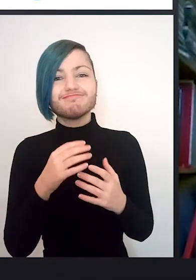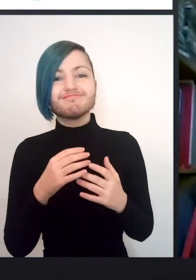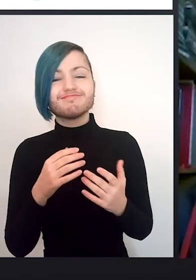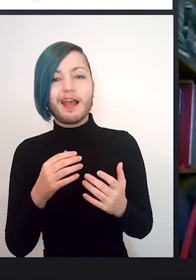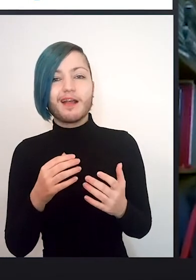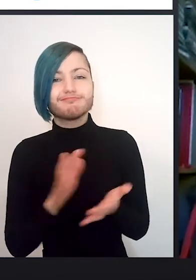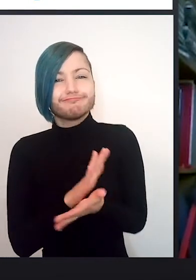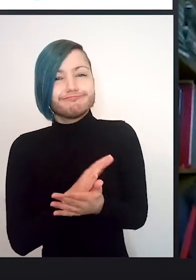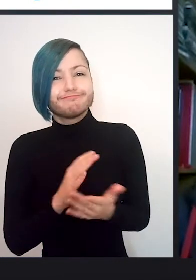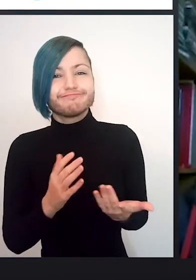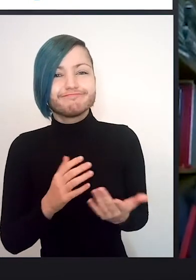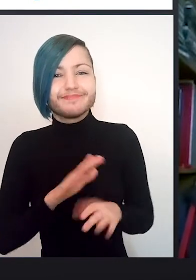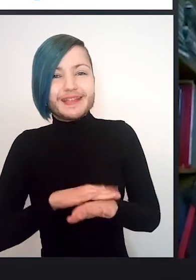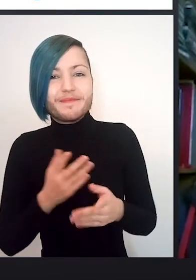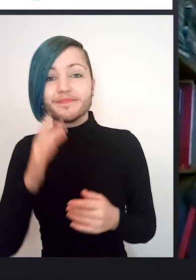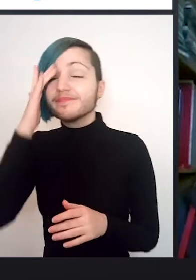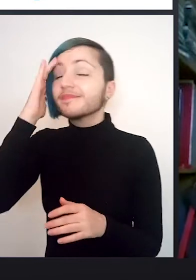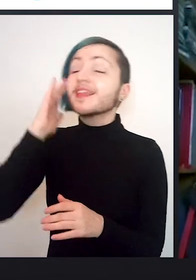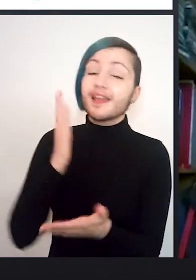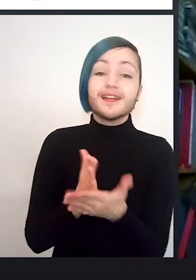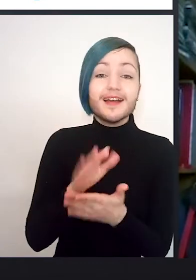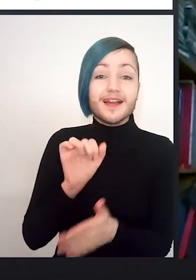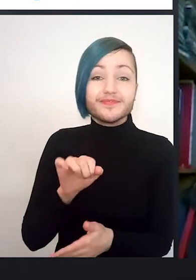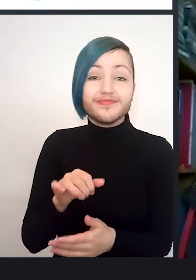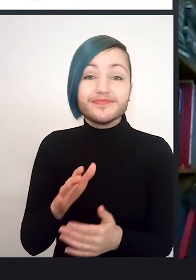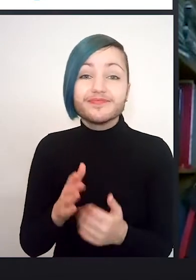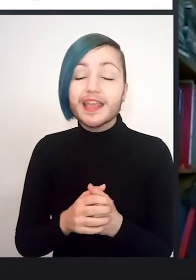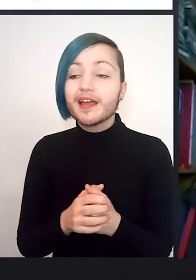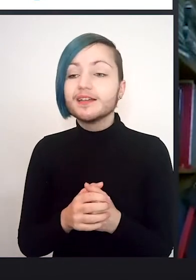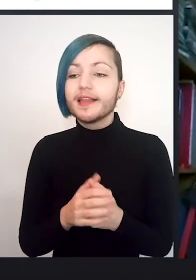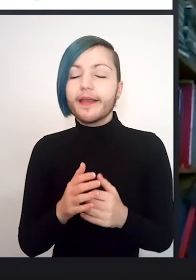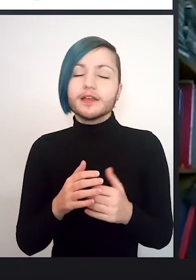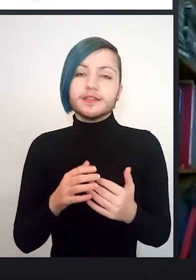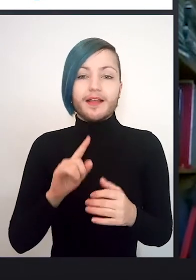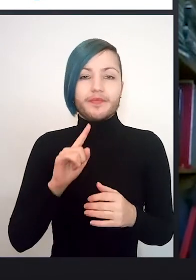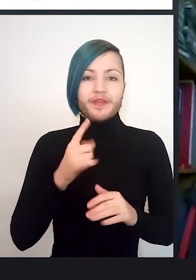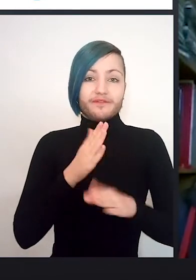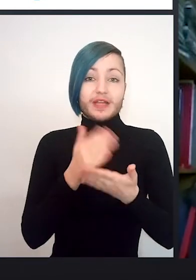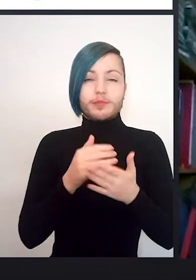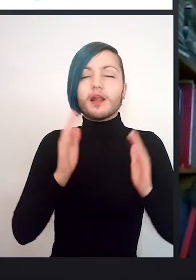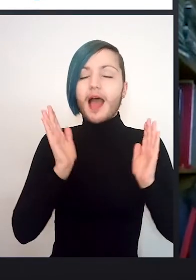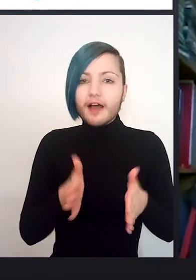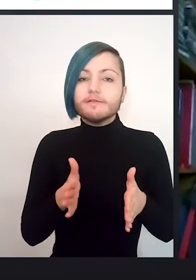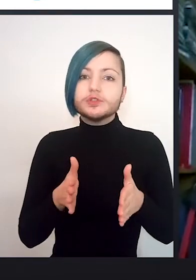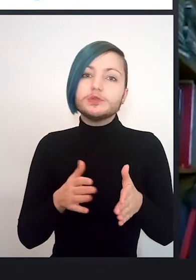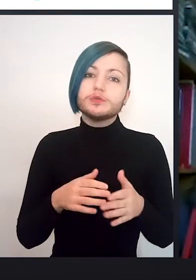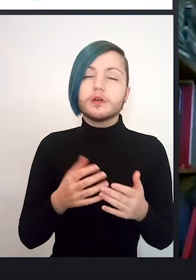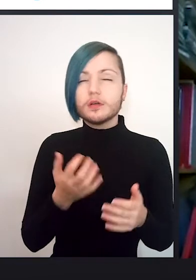That's right, absolutely. As soon as it stopped being a chore like, "Oh I gotta do this